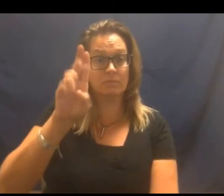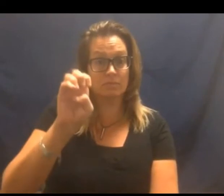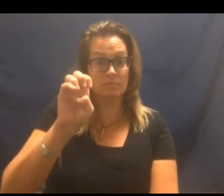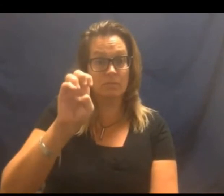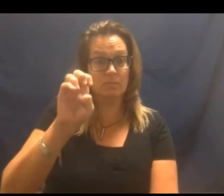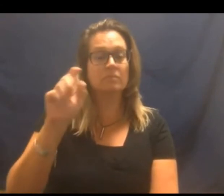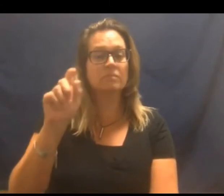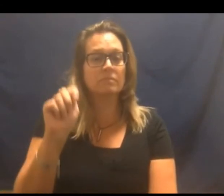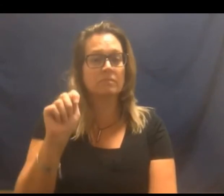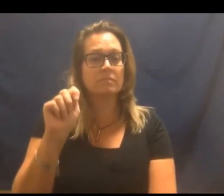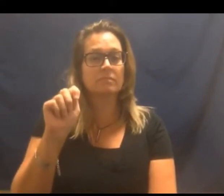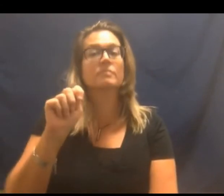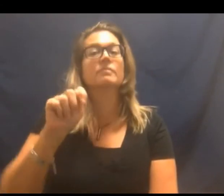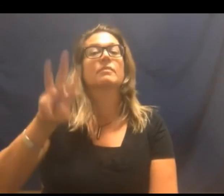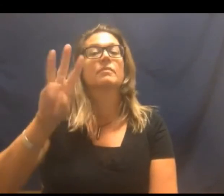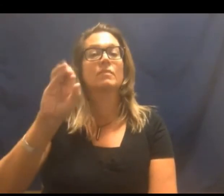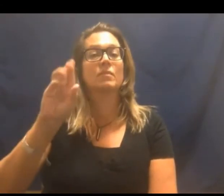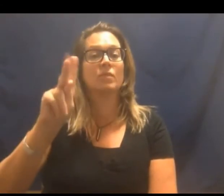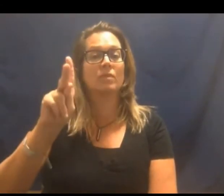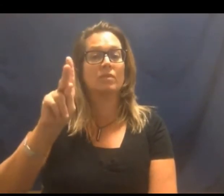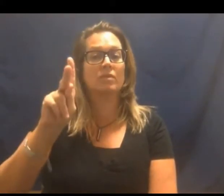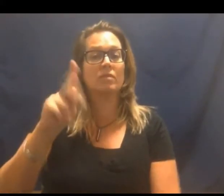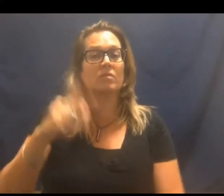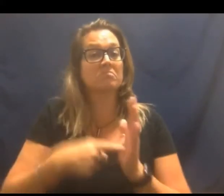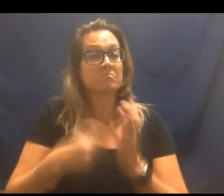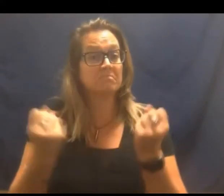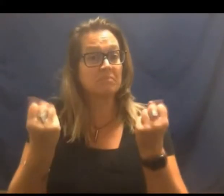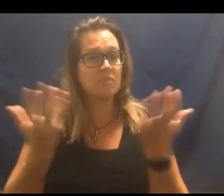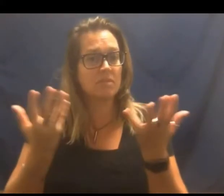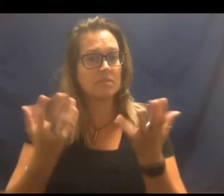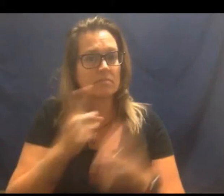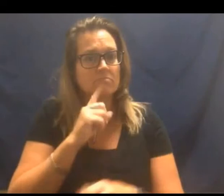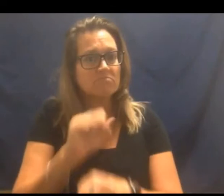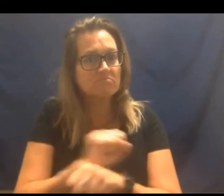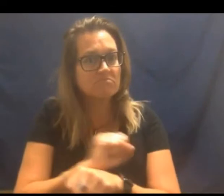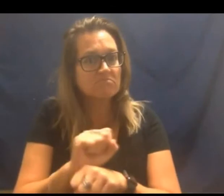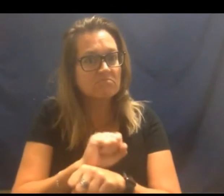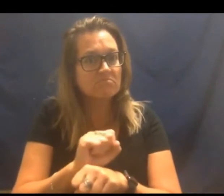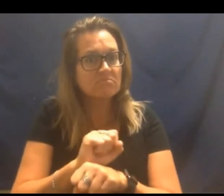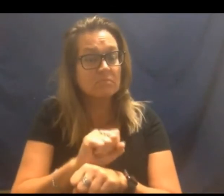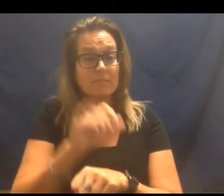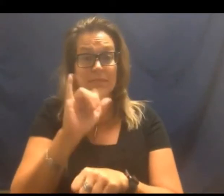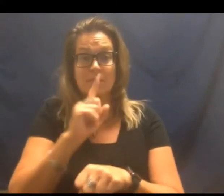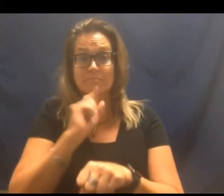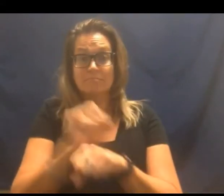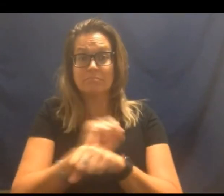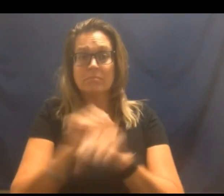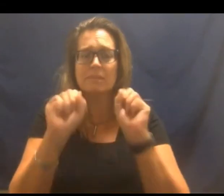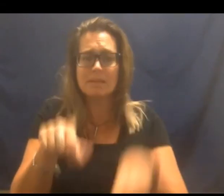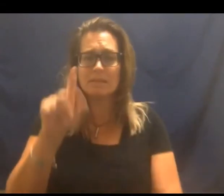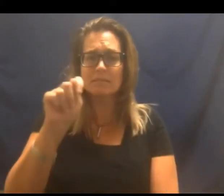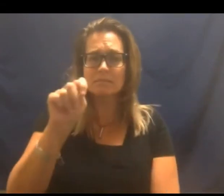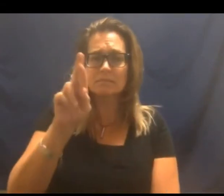If you see TRUE+WORK this is how we sign it and you